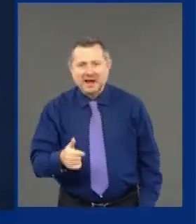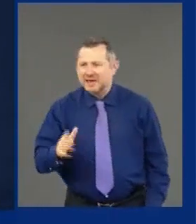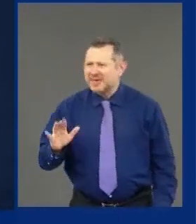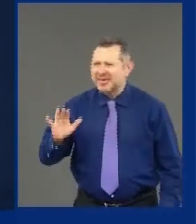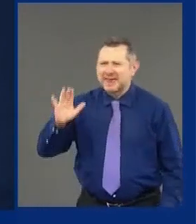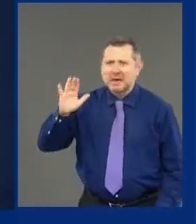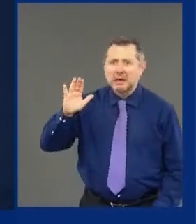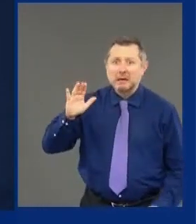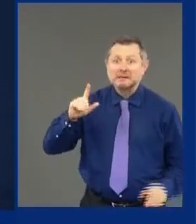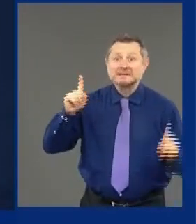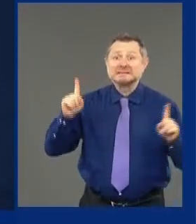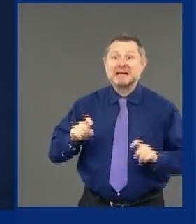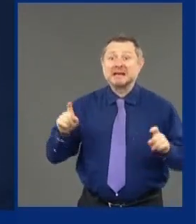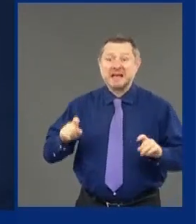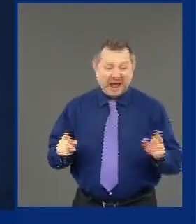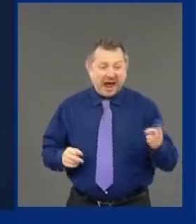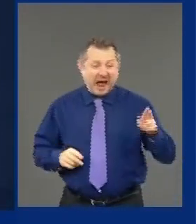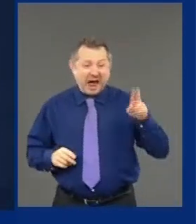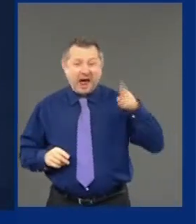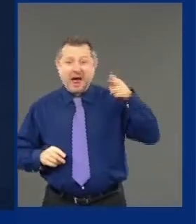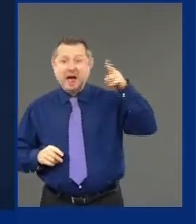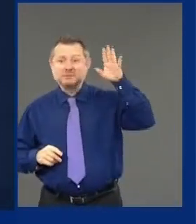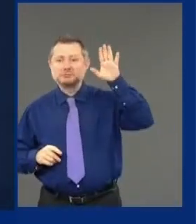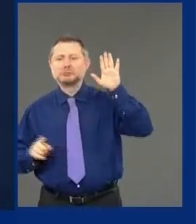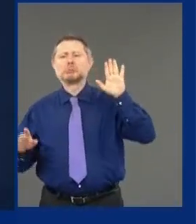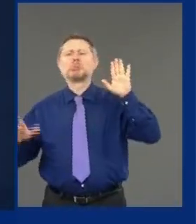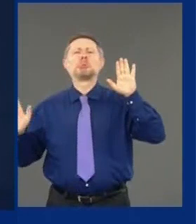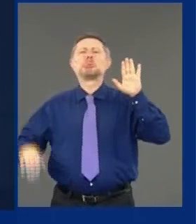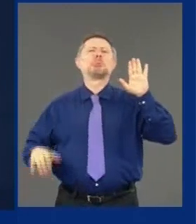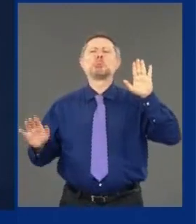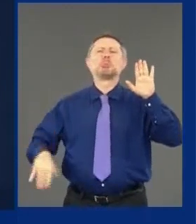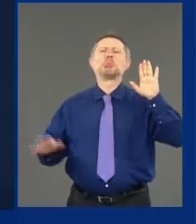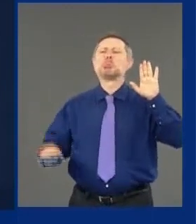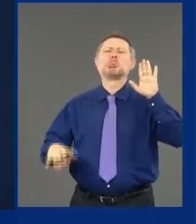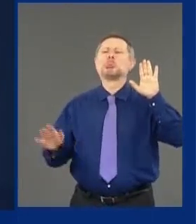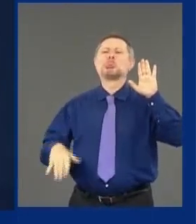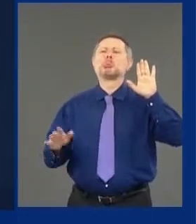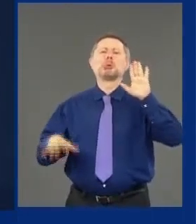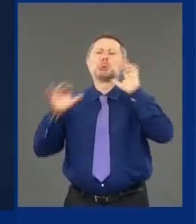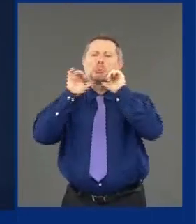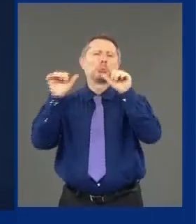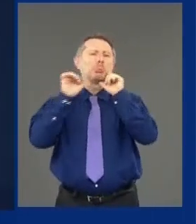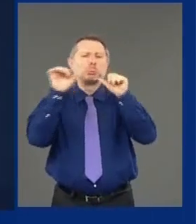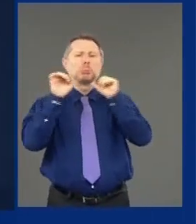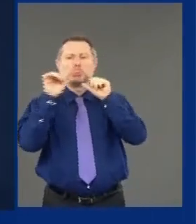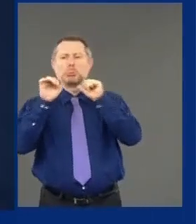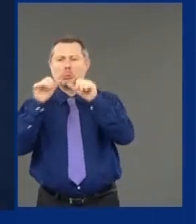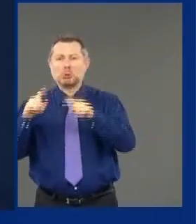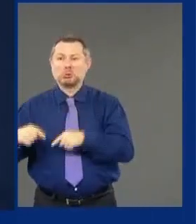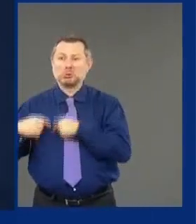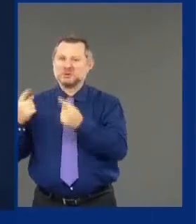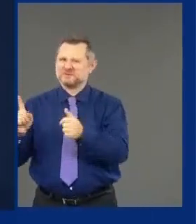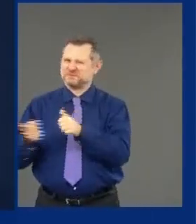GOING AWAY. IT'S GOING TO BE A MIRACLE.